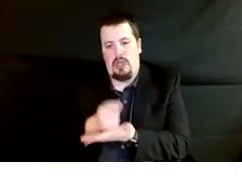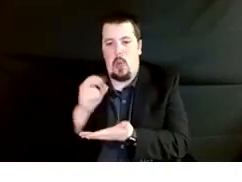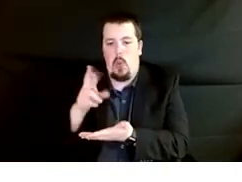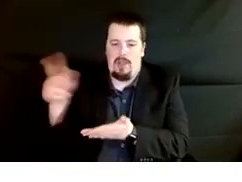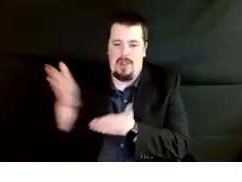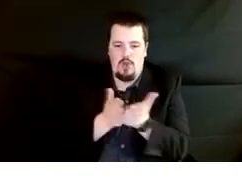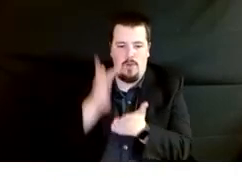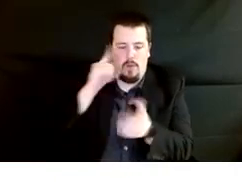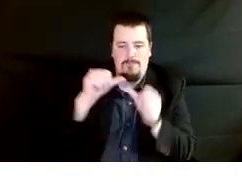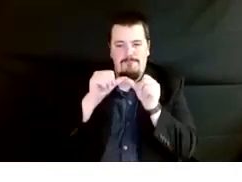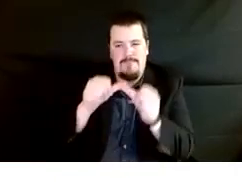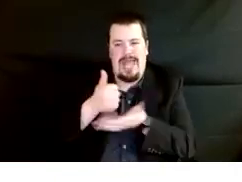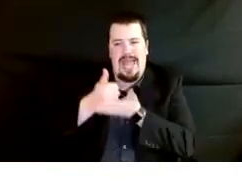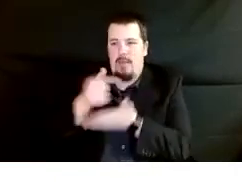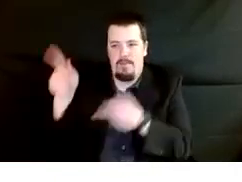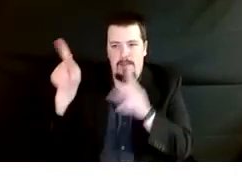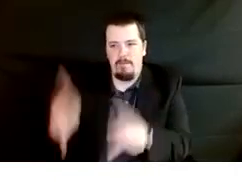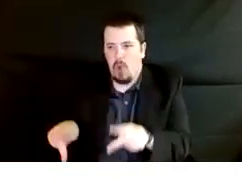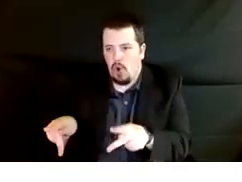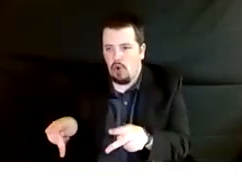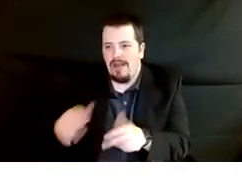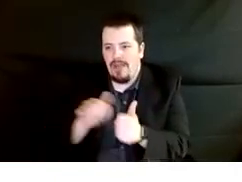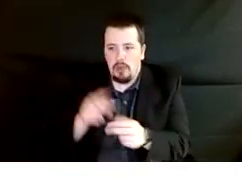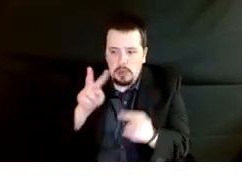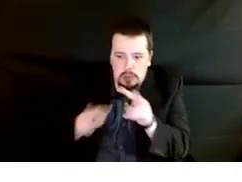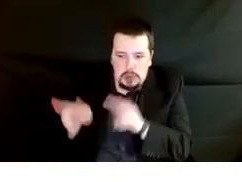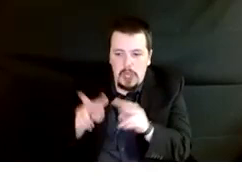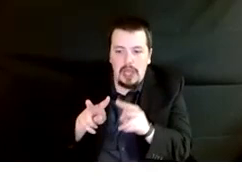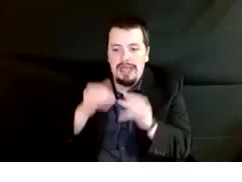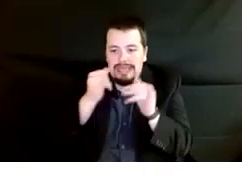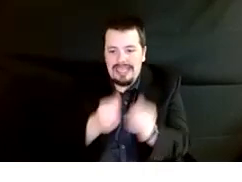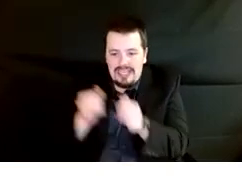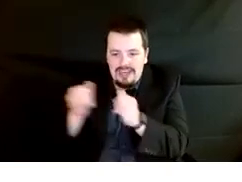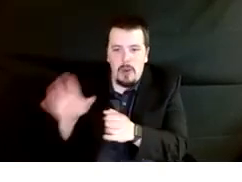benefit this person is what's being looked at and then it's individual by individual because